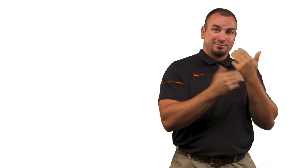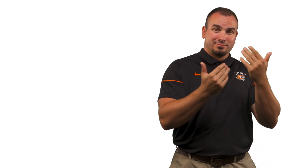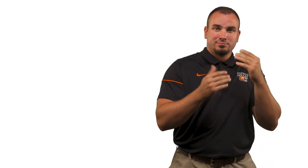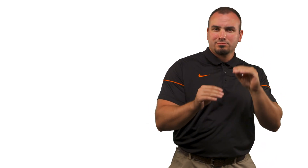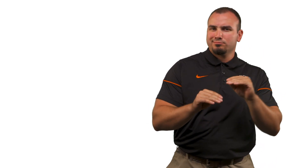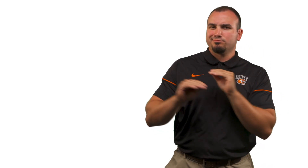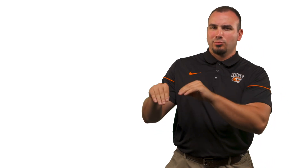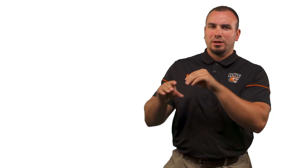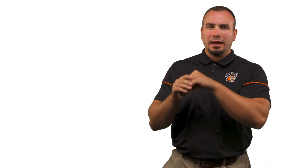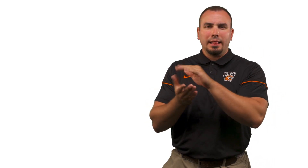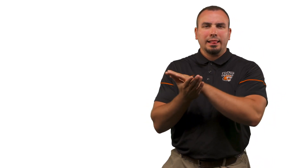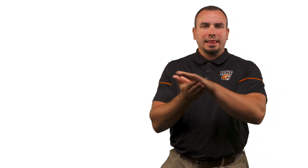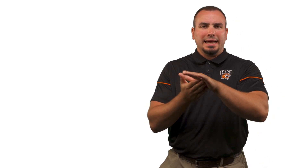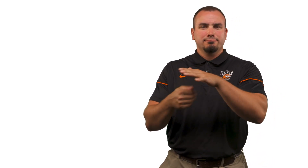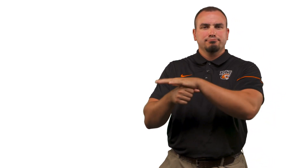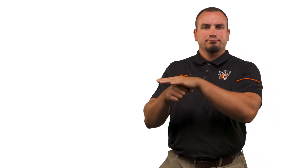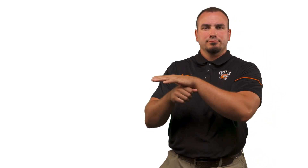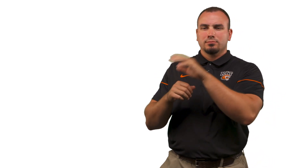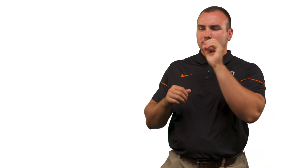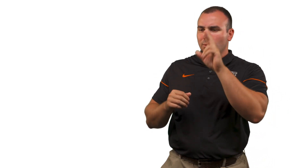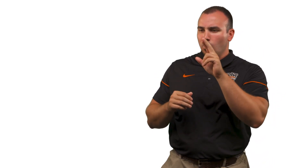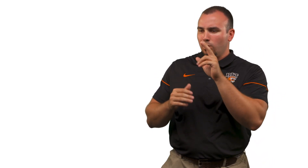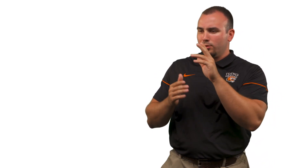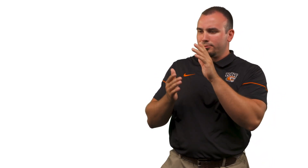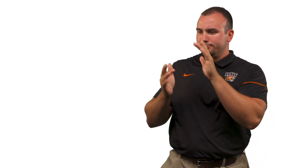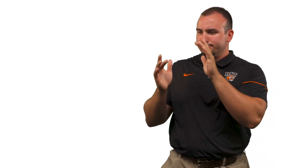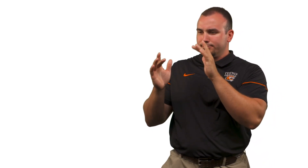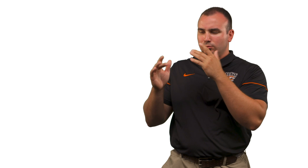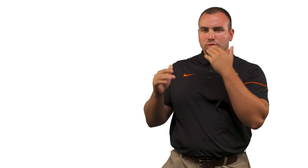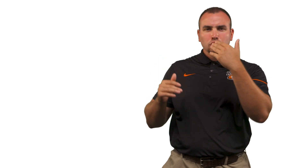Store masks in a clean location such as